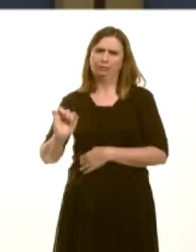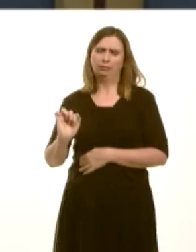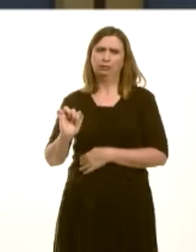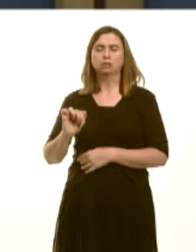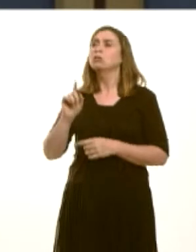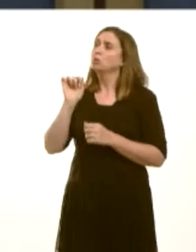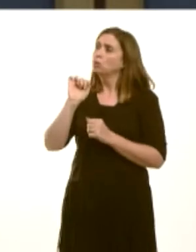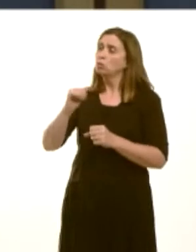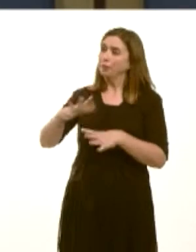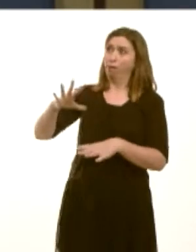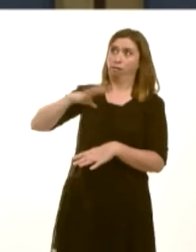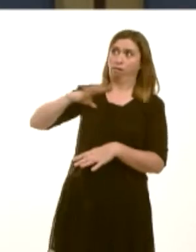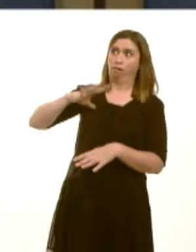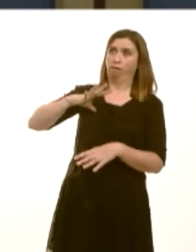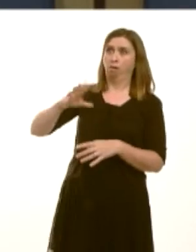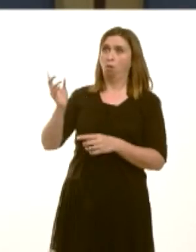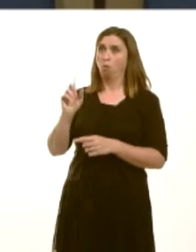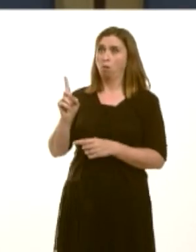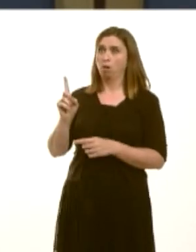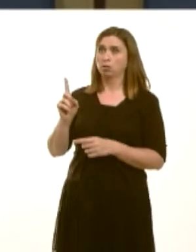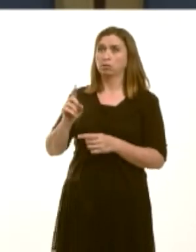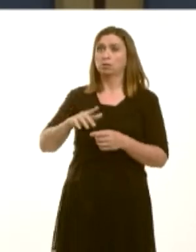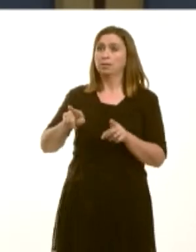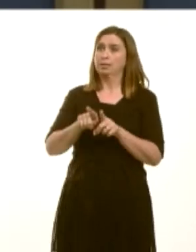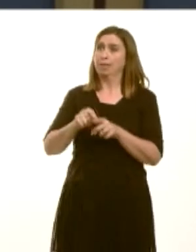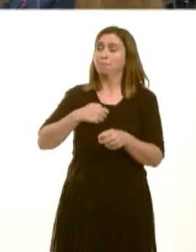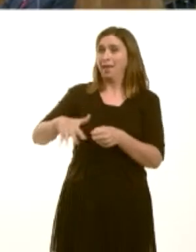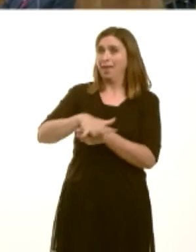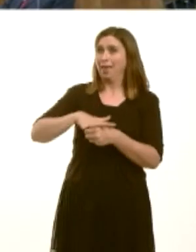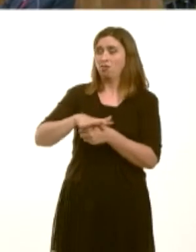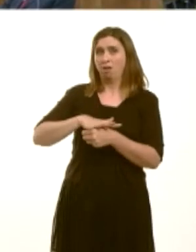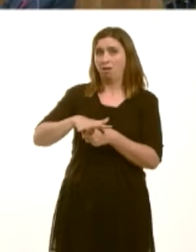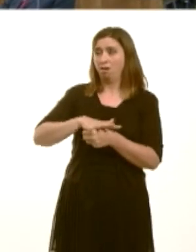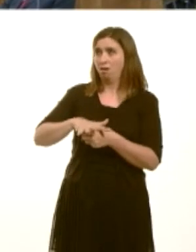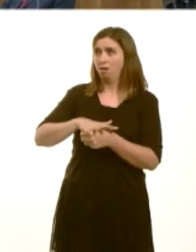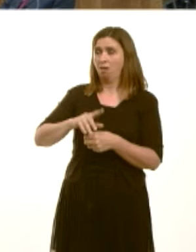couple of years for public services in constituencies like mine, which heavily rely on the public